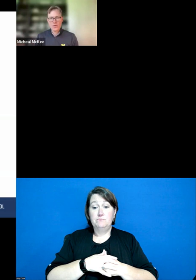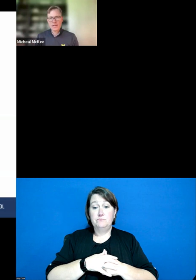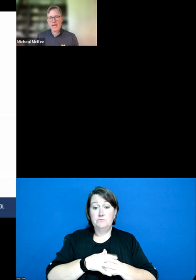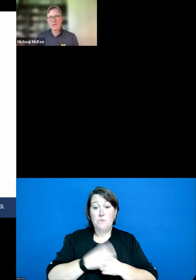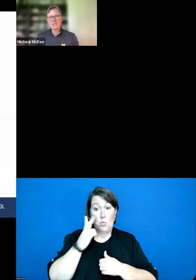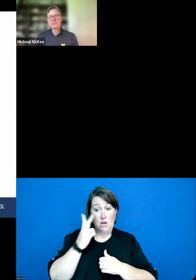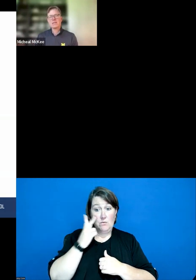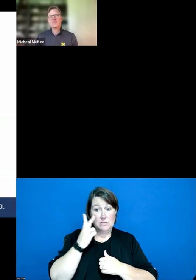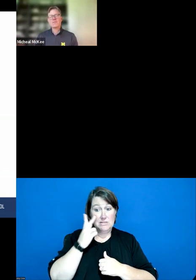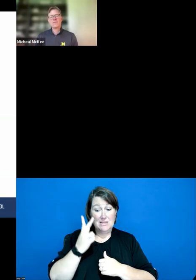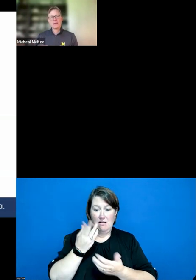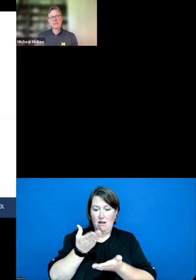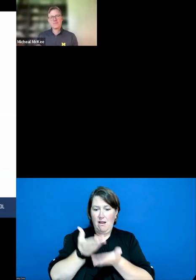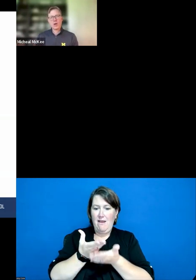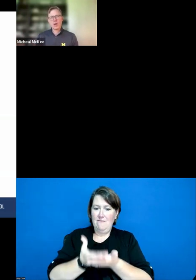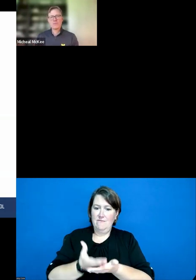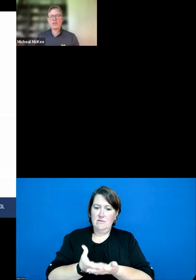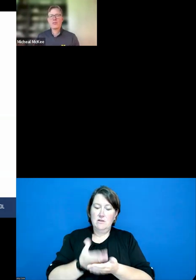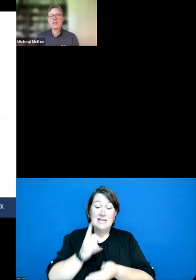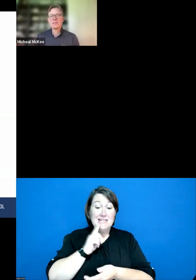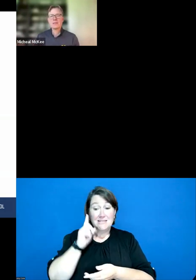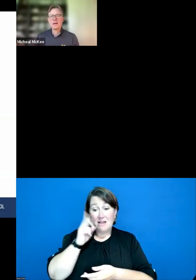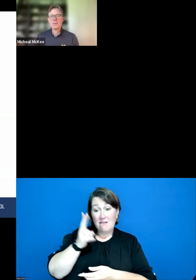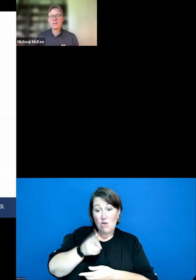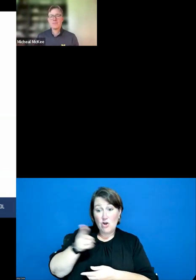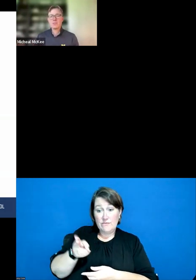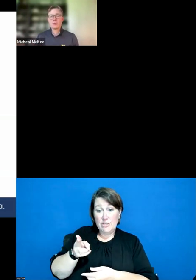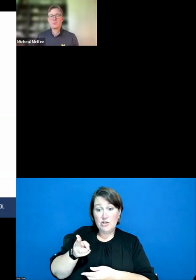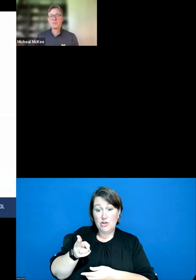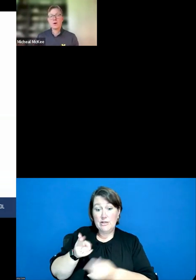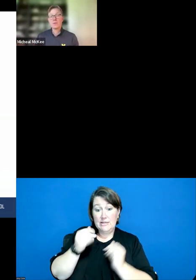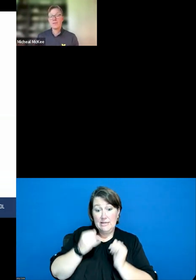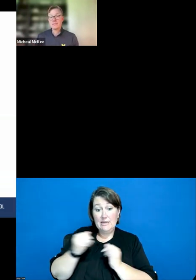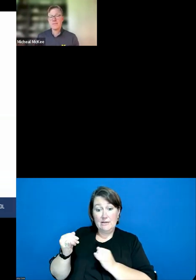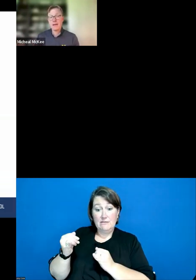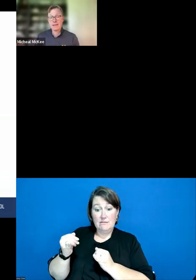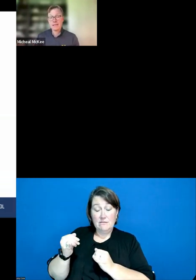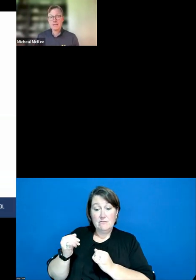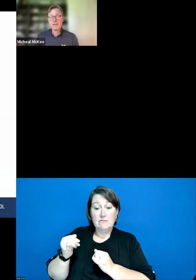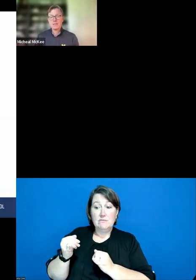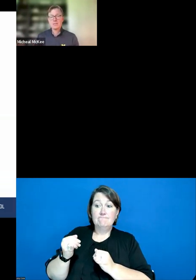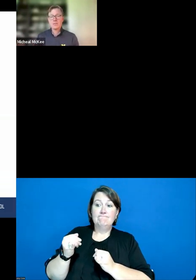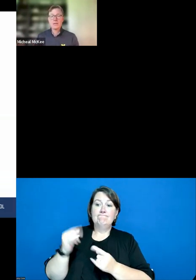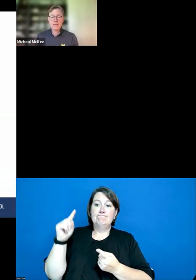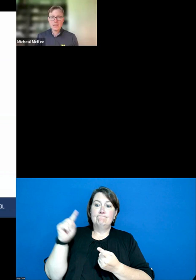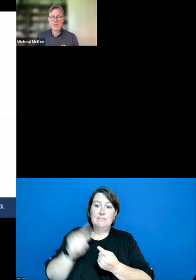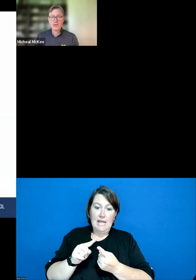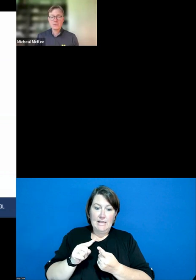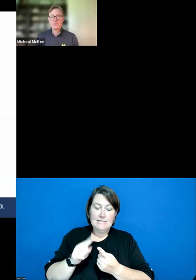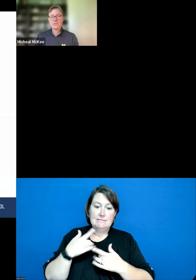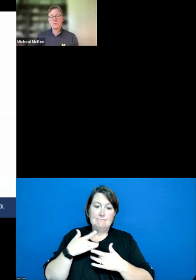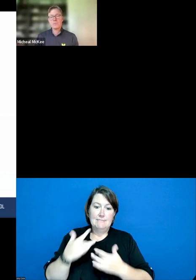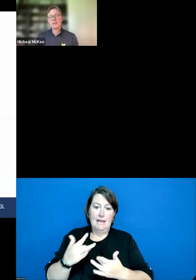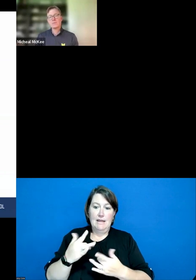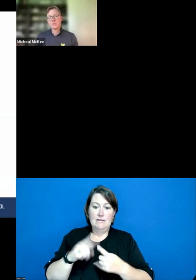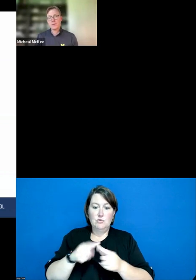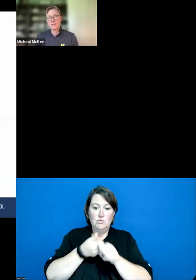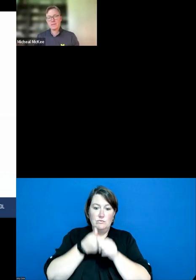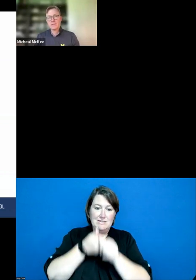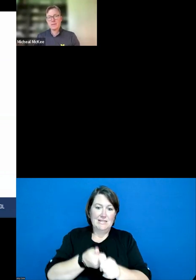already evidence of that deaf and hard of hearing individuals are less likely to adhere to medical treatment.